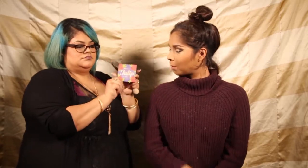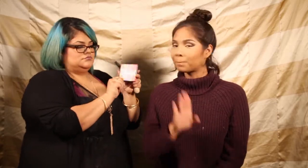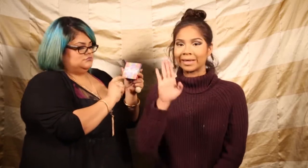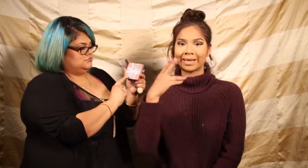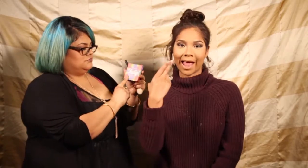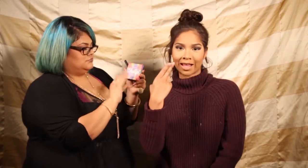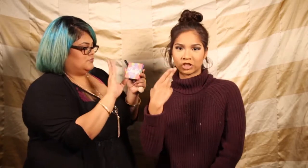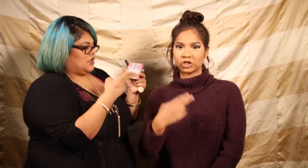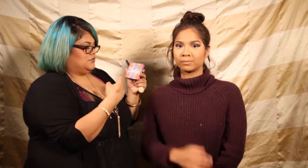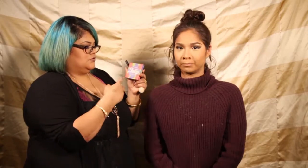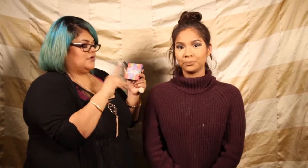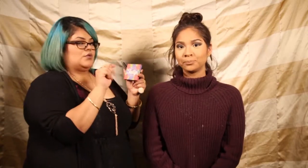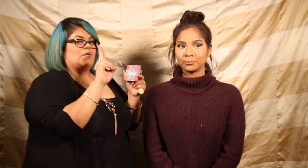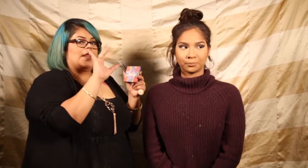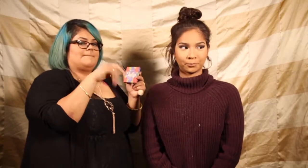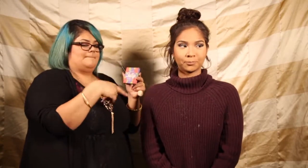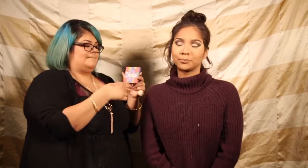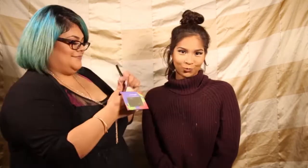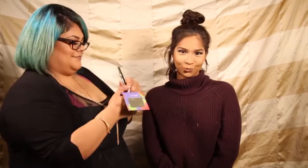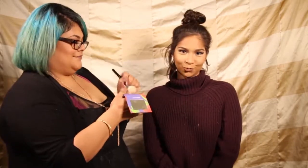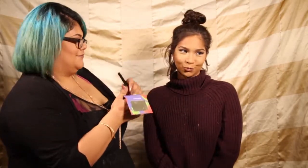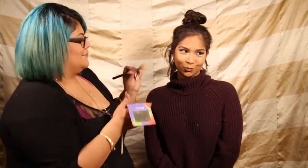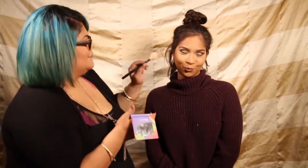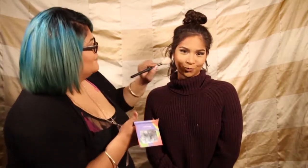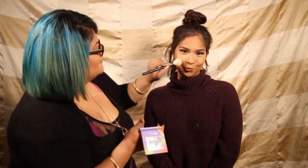oh..it is BH Cometics.. "Tulip"